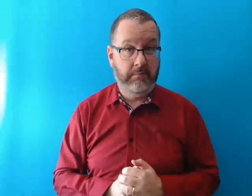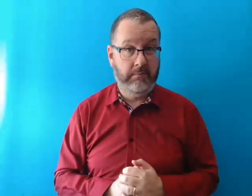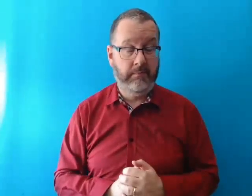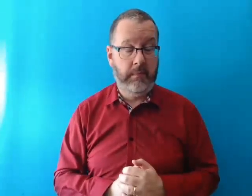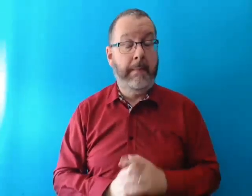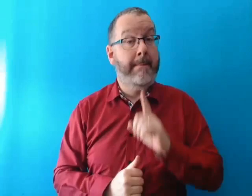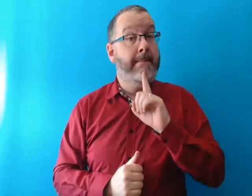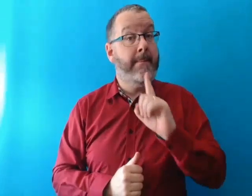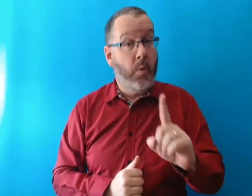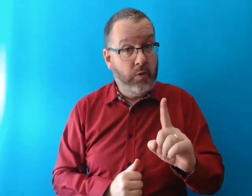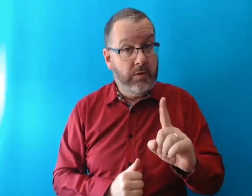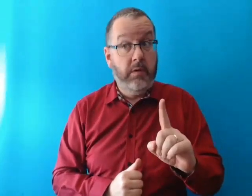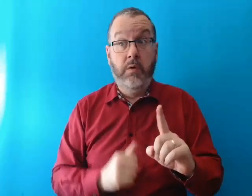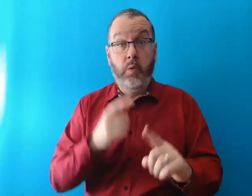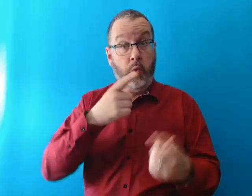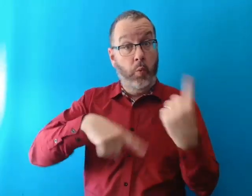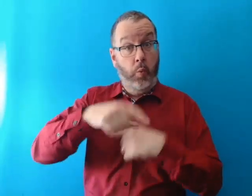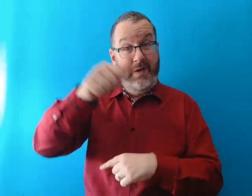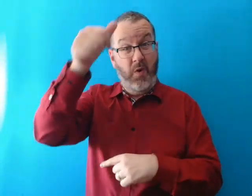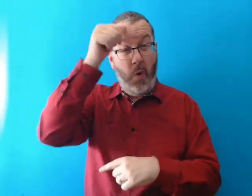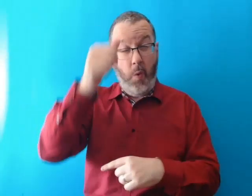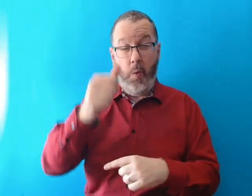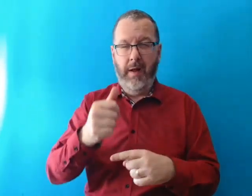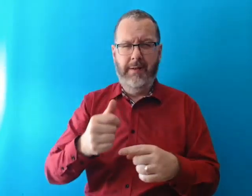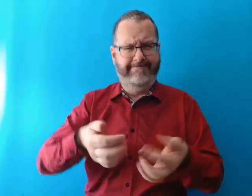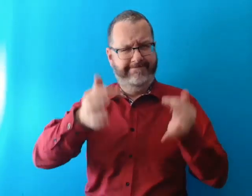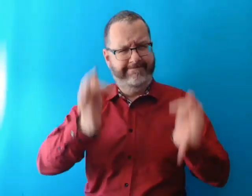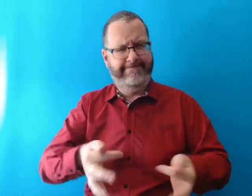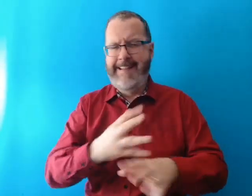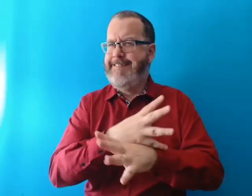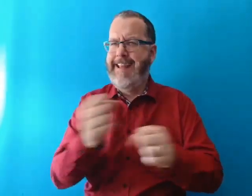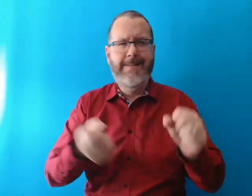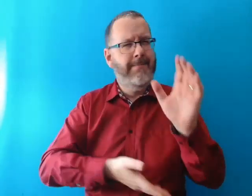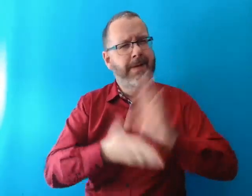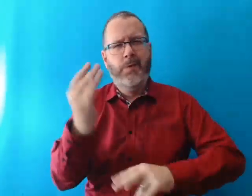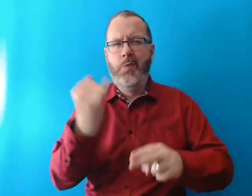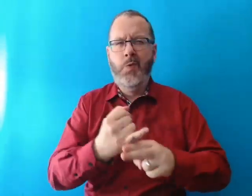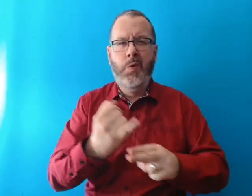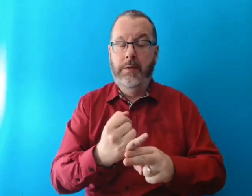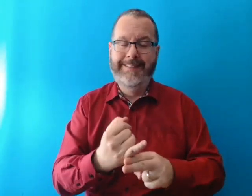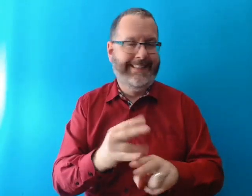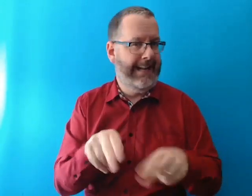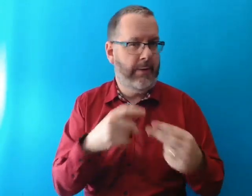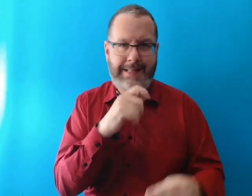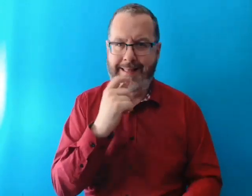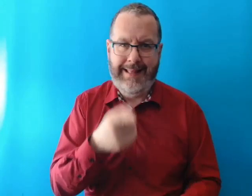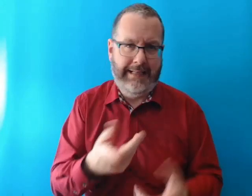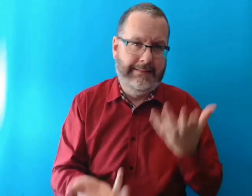but even this we can’t be 100% sure about.